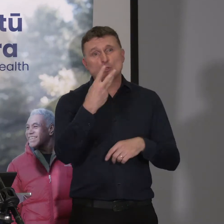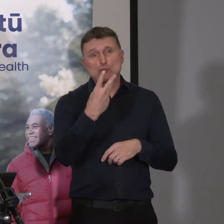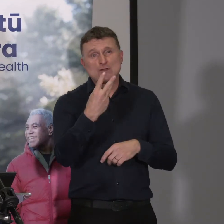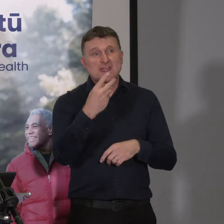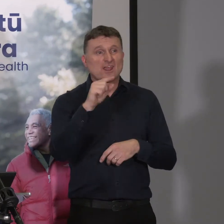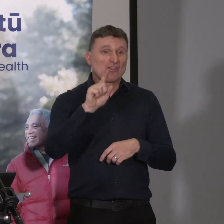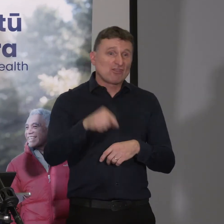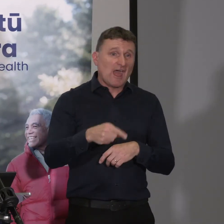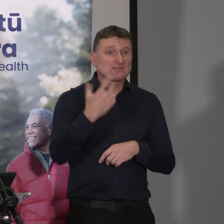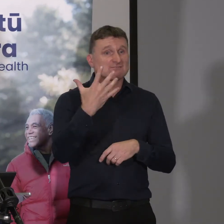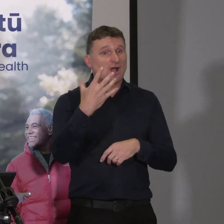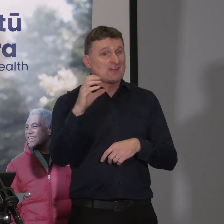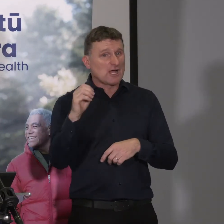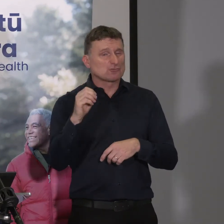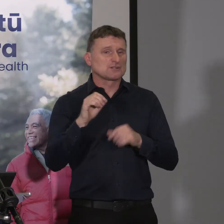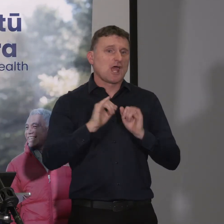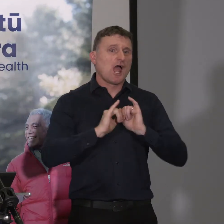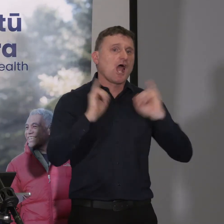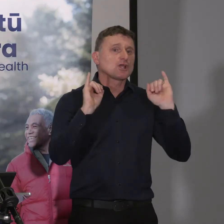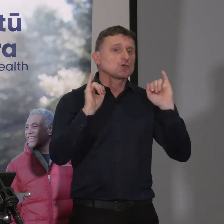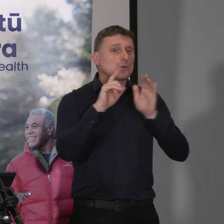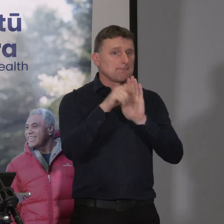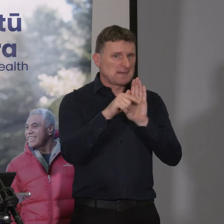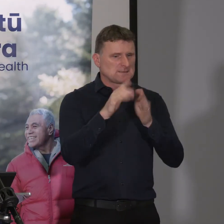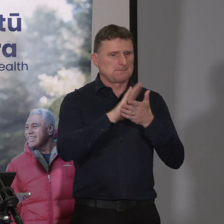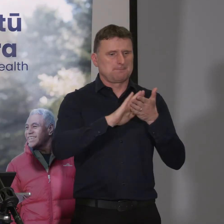there were 3 1/2 thousand